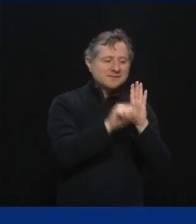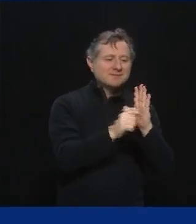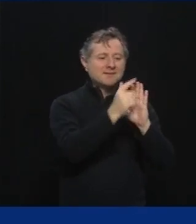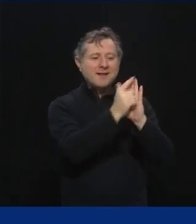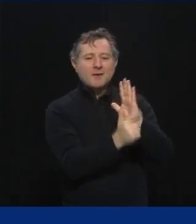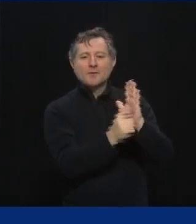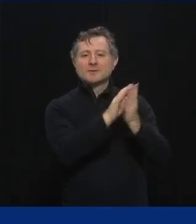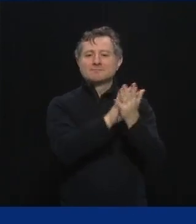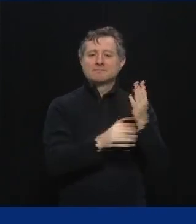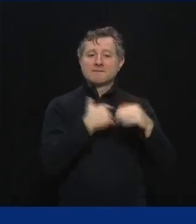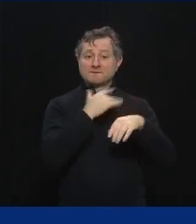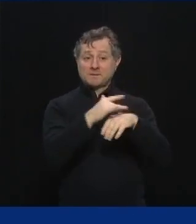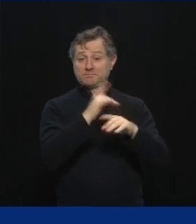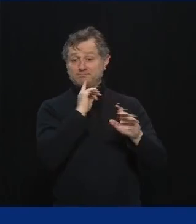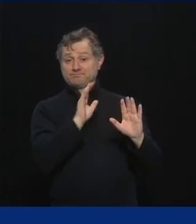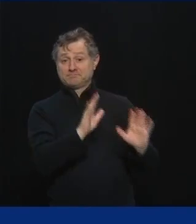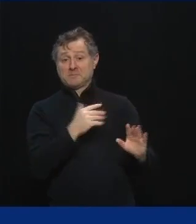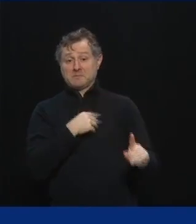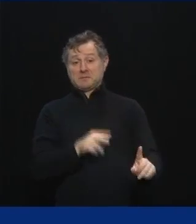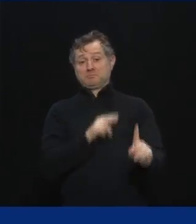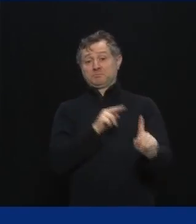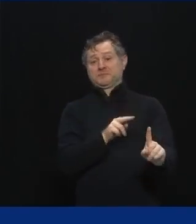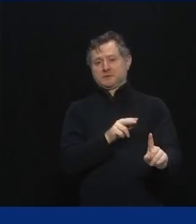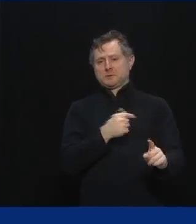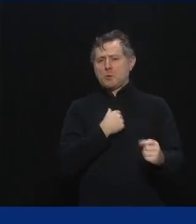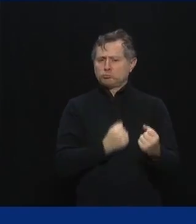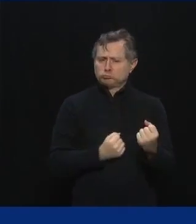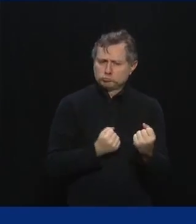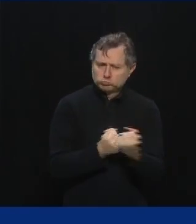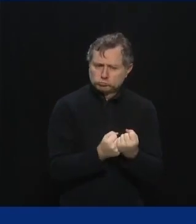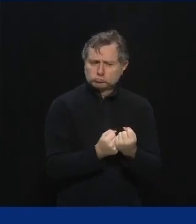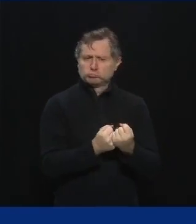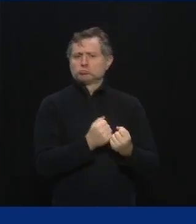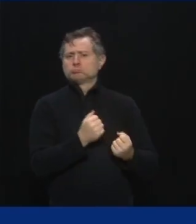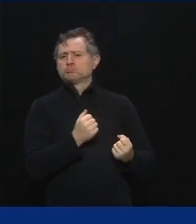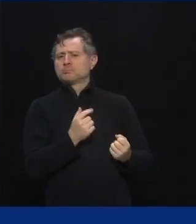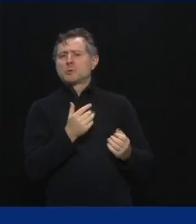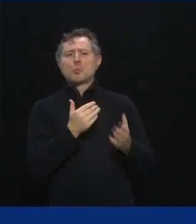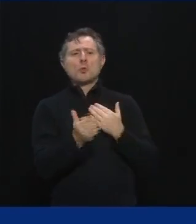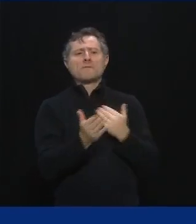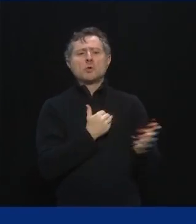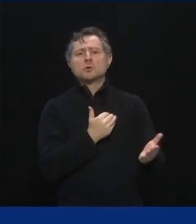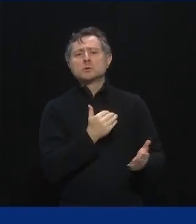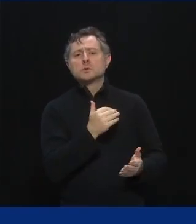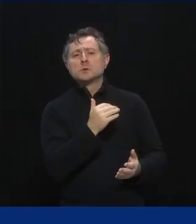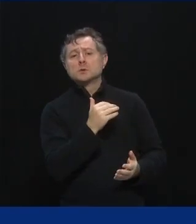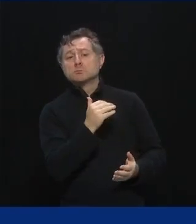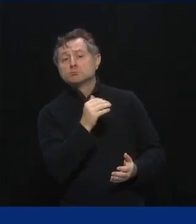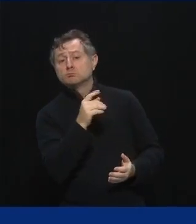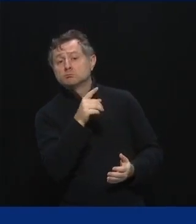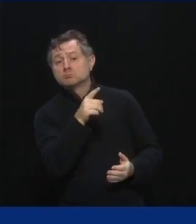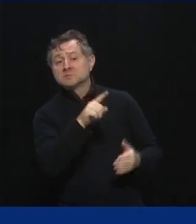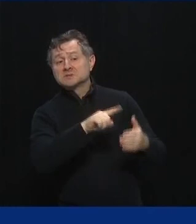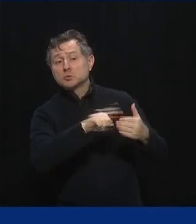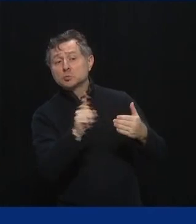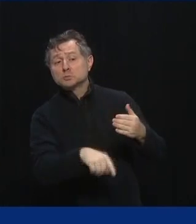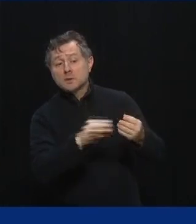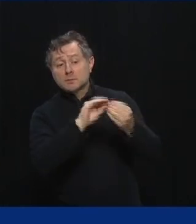CONSIDERED BY THE VOTERS IN NOVEMBER, AS WELL, AND THAT'S PART OF THE STATE LAW. THAT IS AN OPTION AVAILABLE TO THEM.